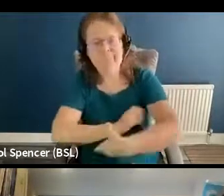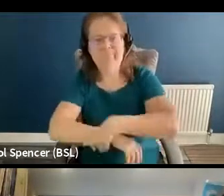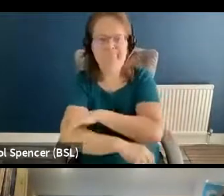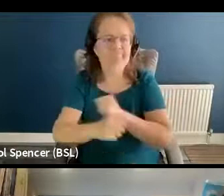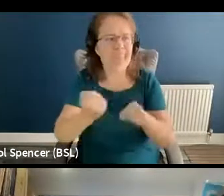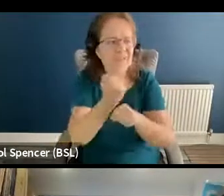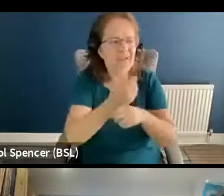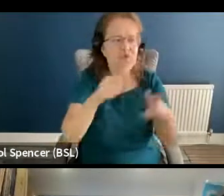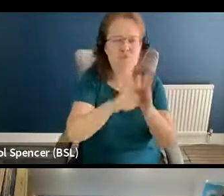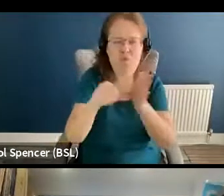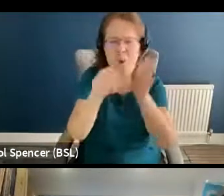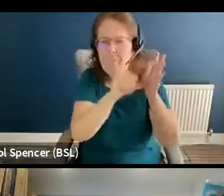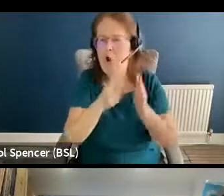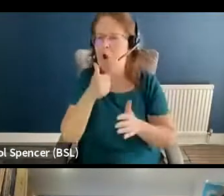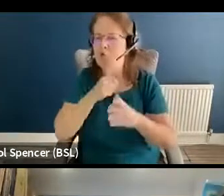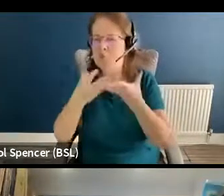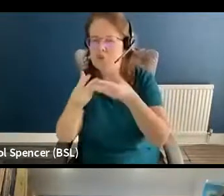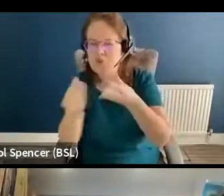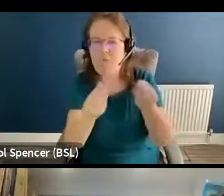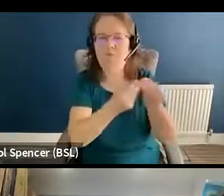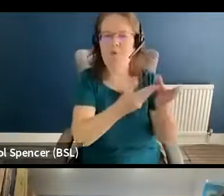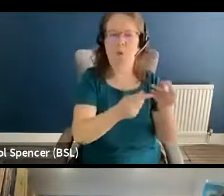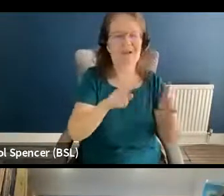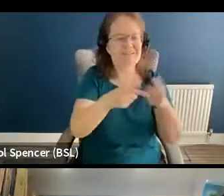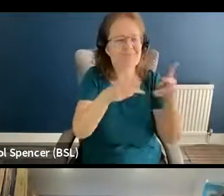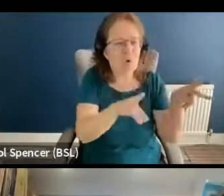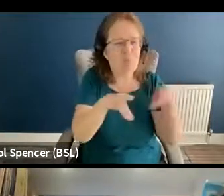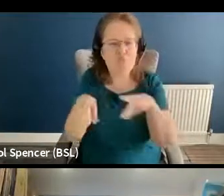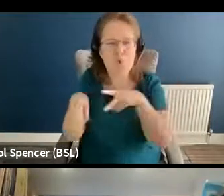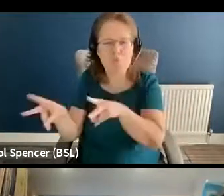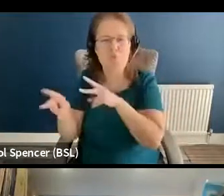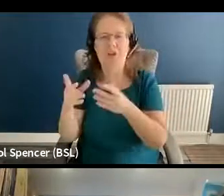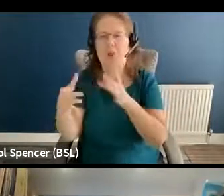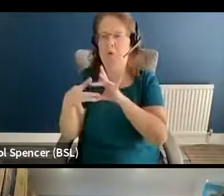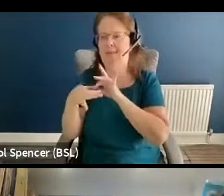pieces of software and with all different approaches to engaging with that technology.